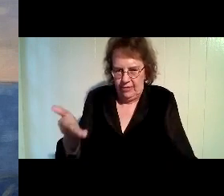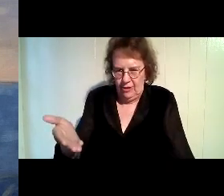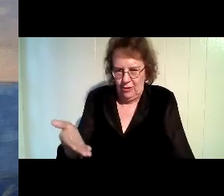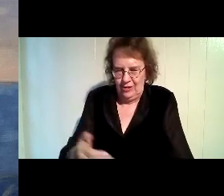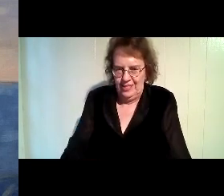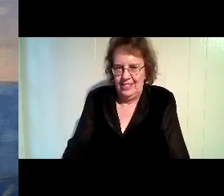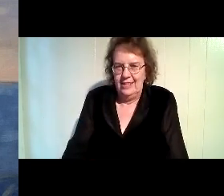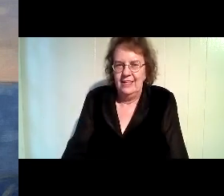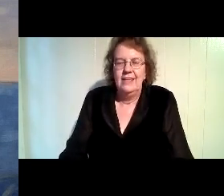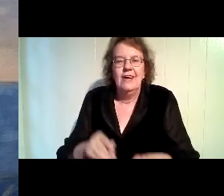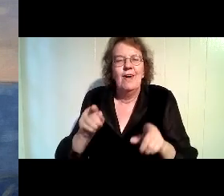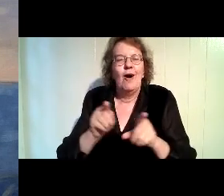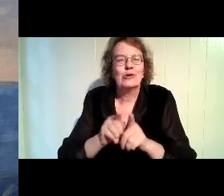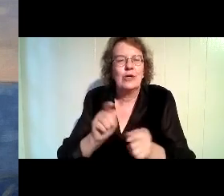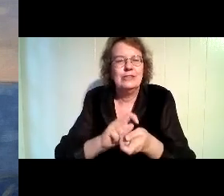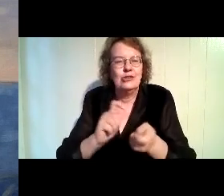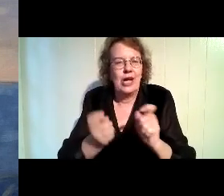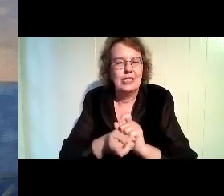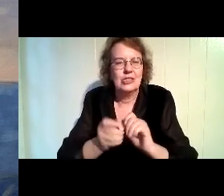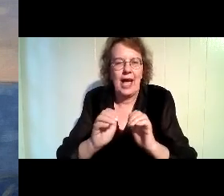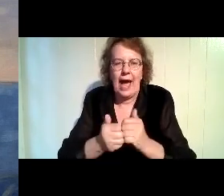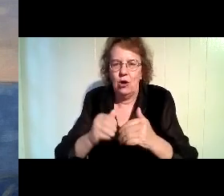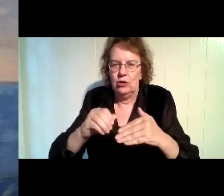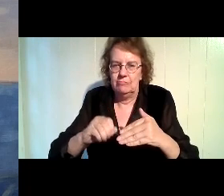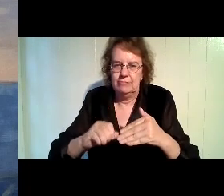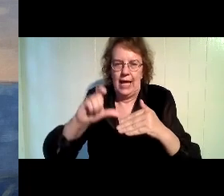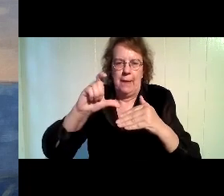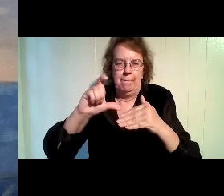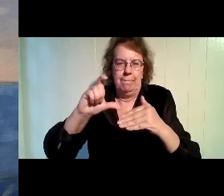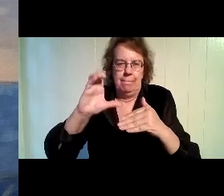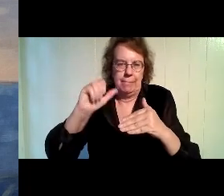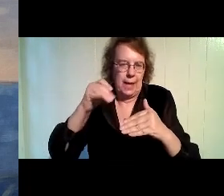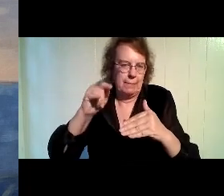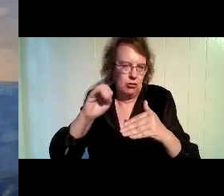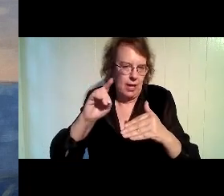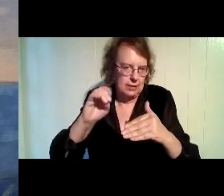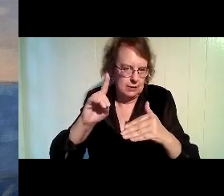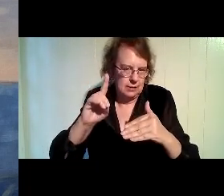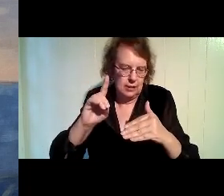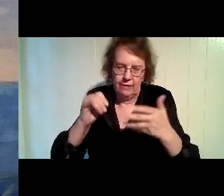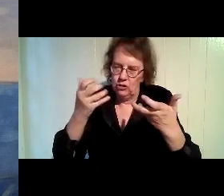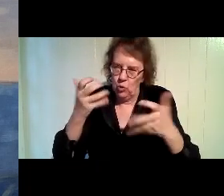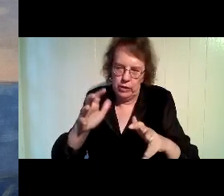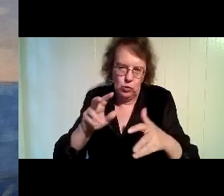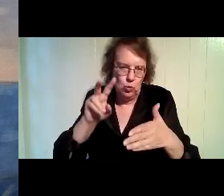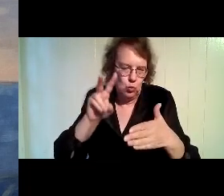We can also change how capitalized text is red. So if you don't want it read aloud, you could have not